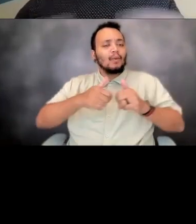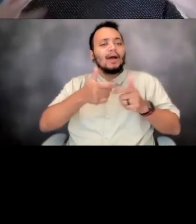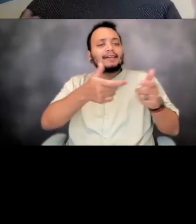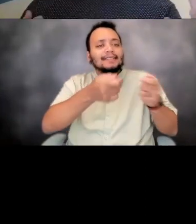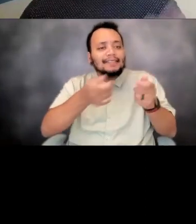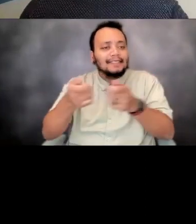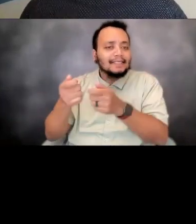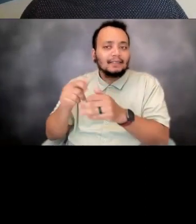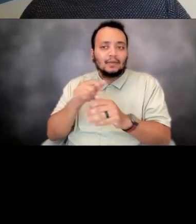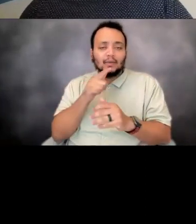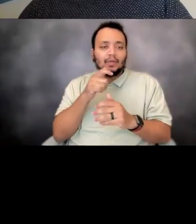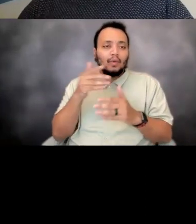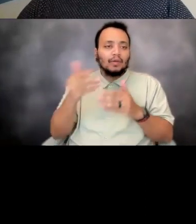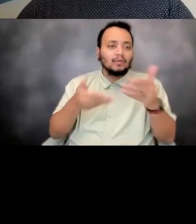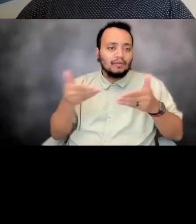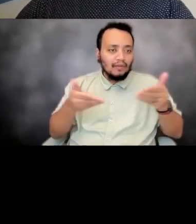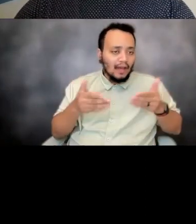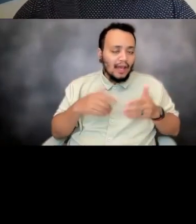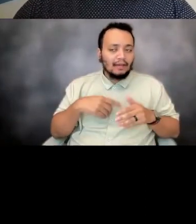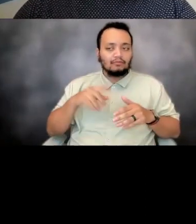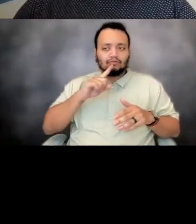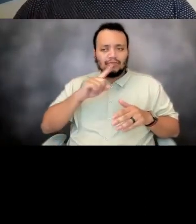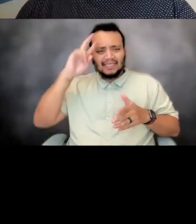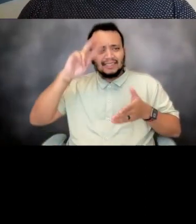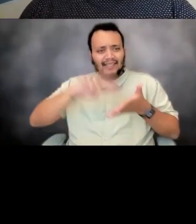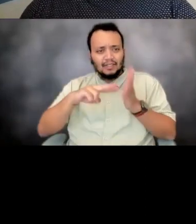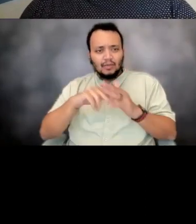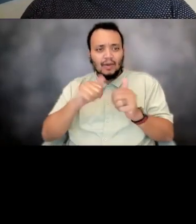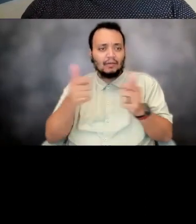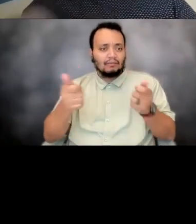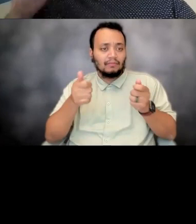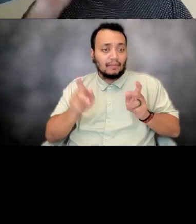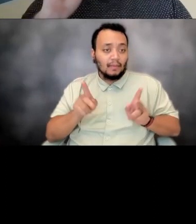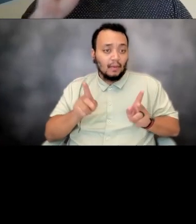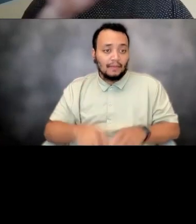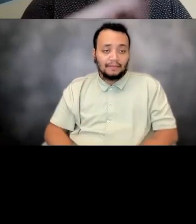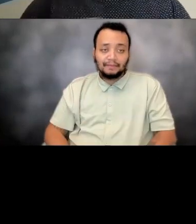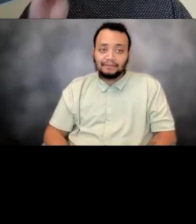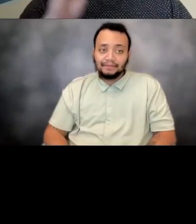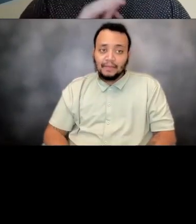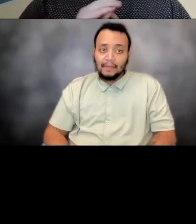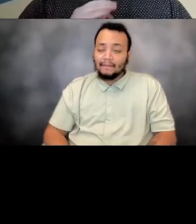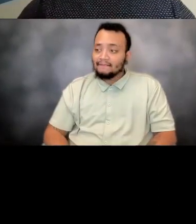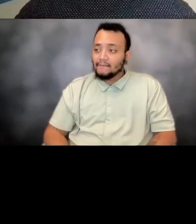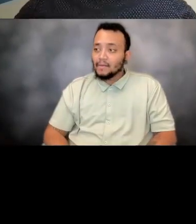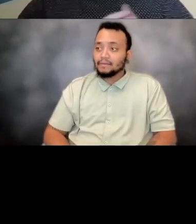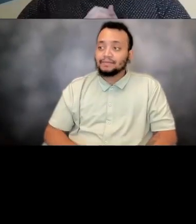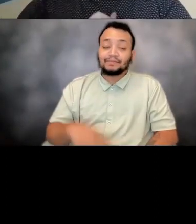and doing intentional outreach in that way. We're also, I've circled in red here,